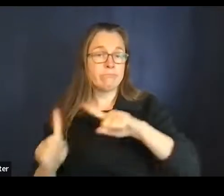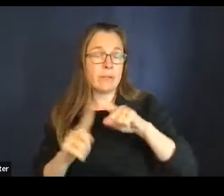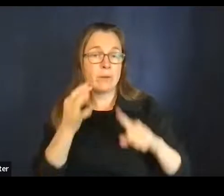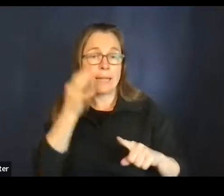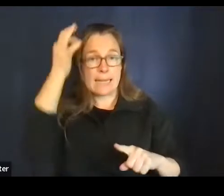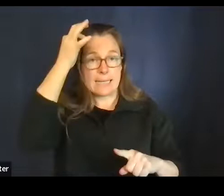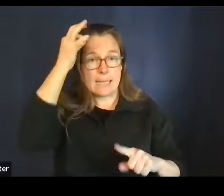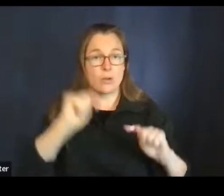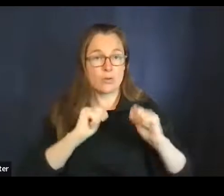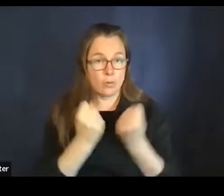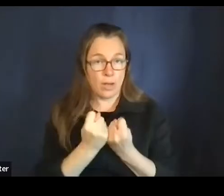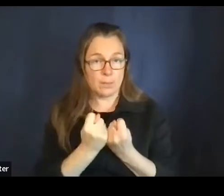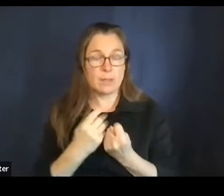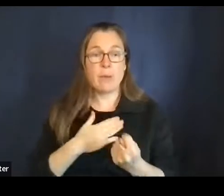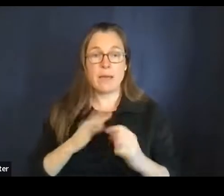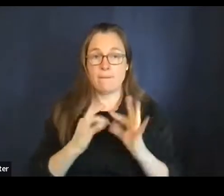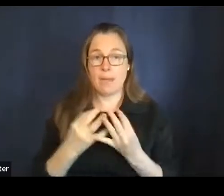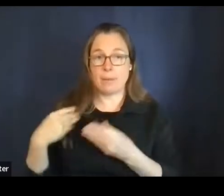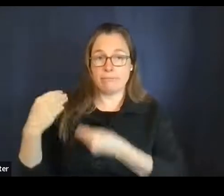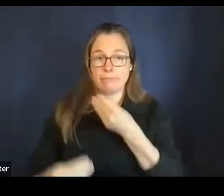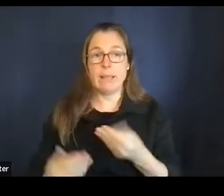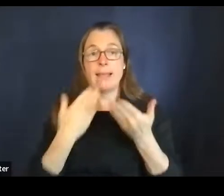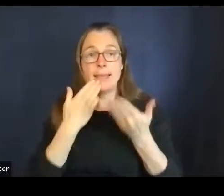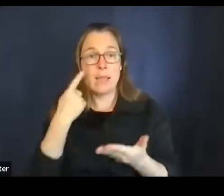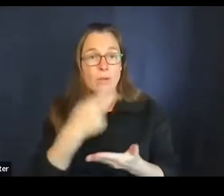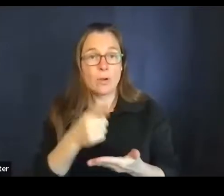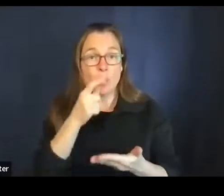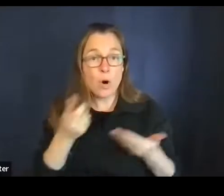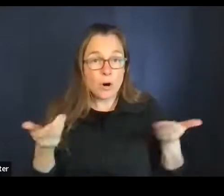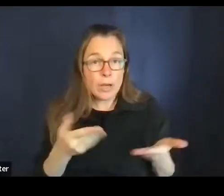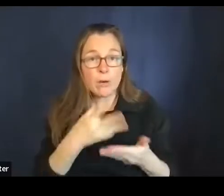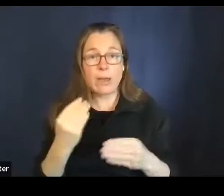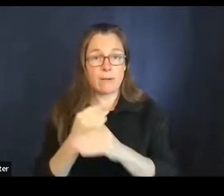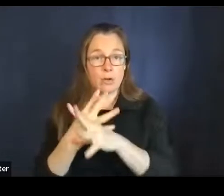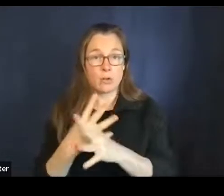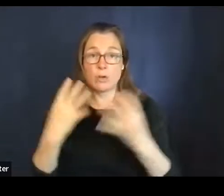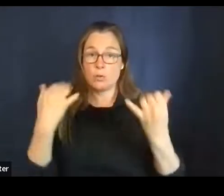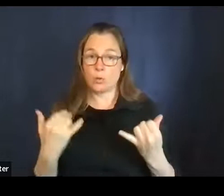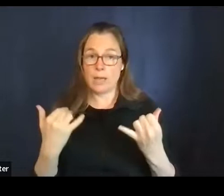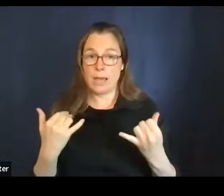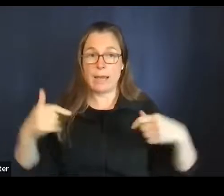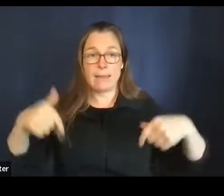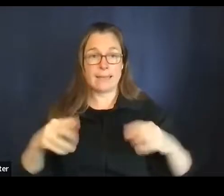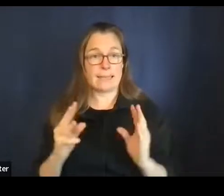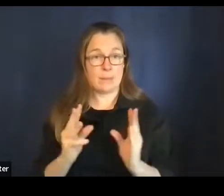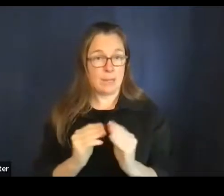Thank you all for being here today in person and virtually. Today's press conference following an historic measure